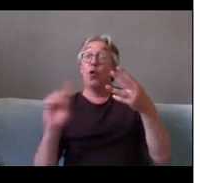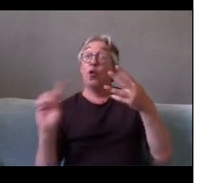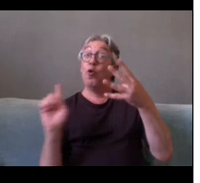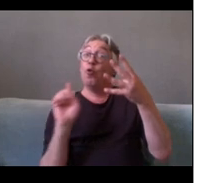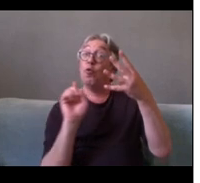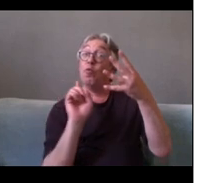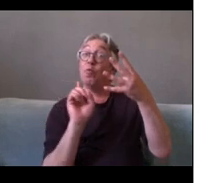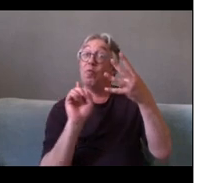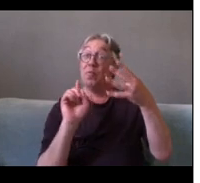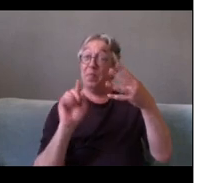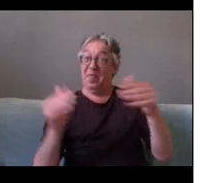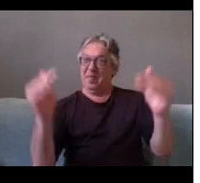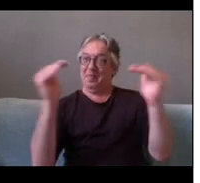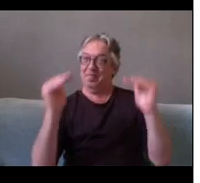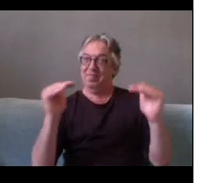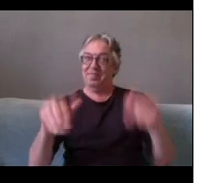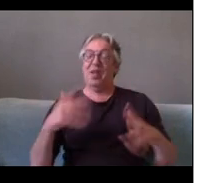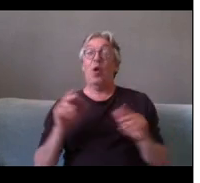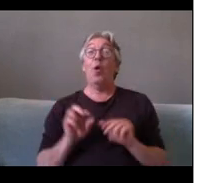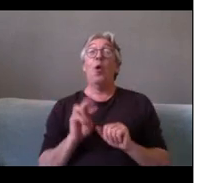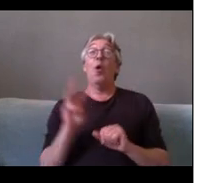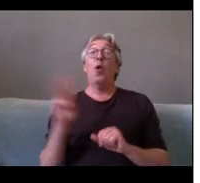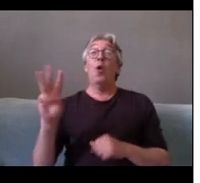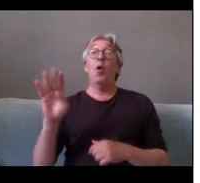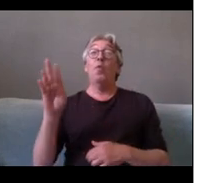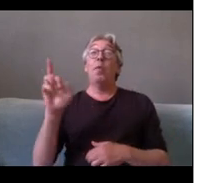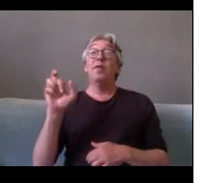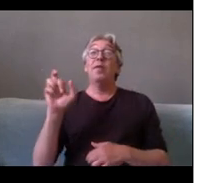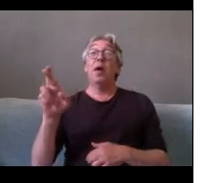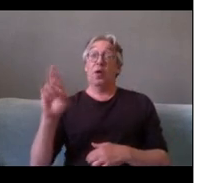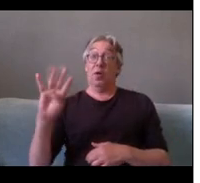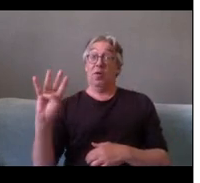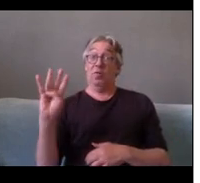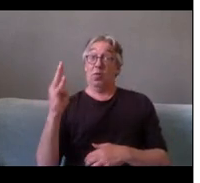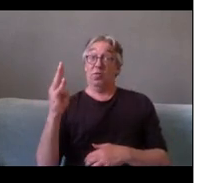on the work of the i2i innovation to inclusion project.